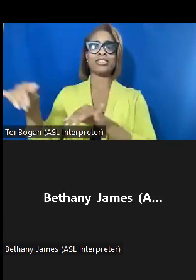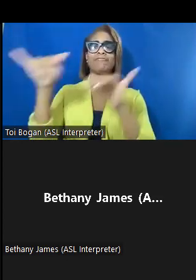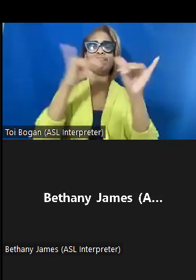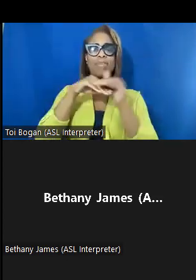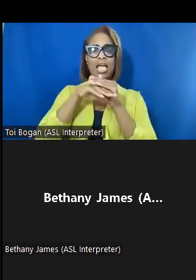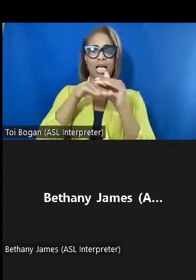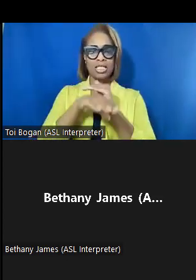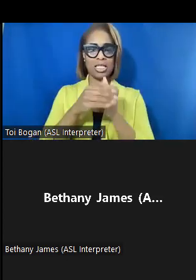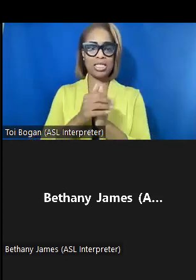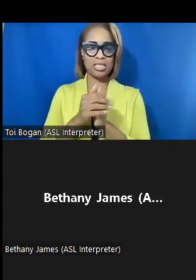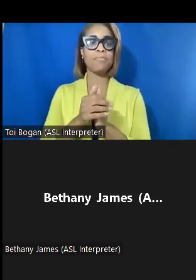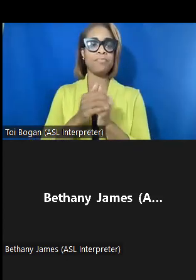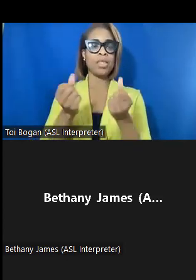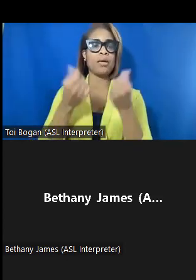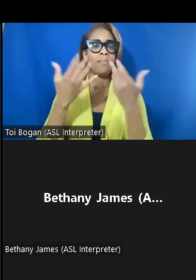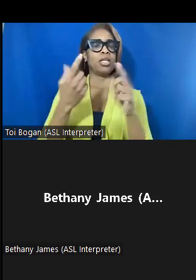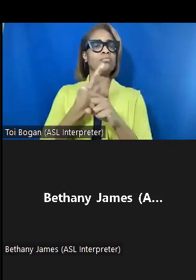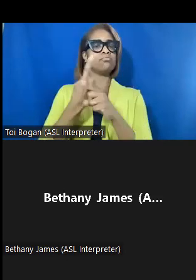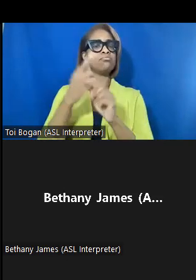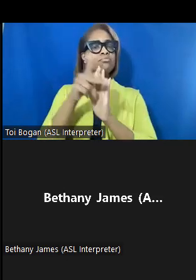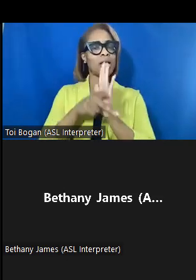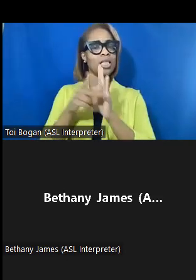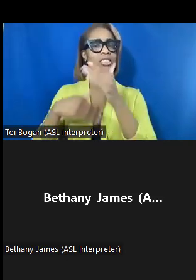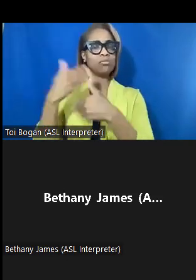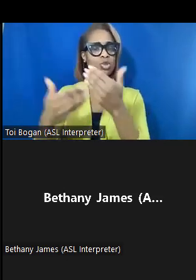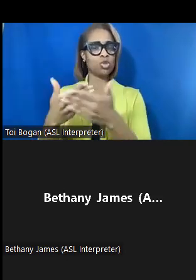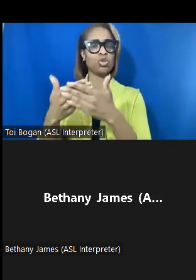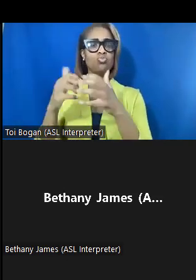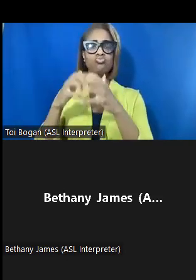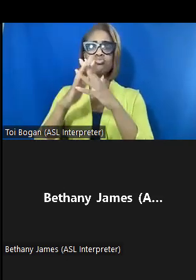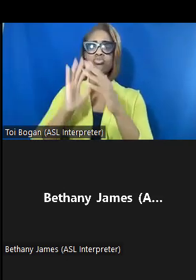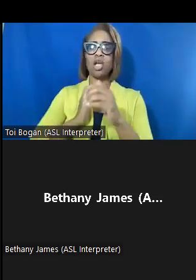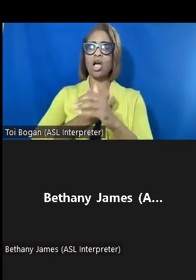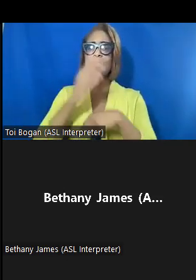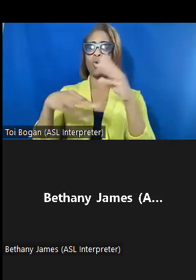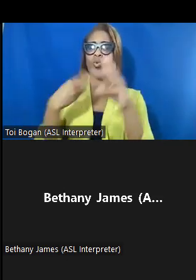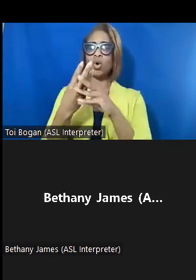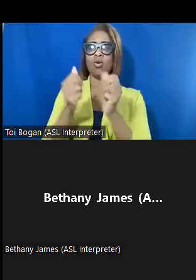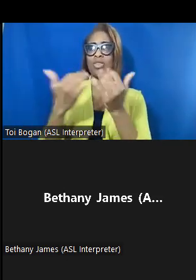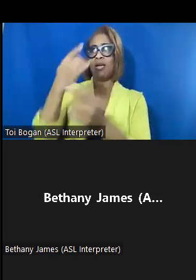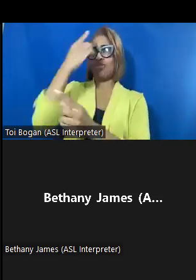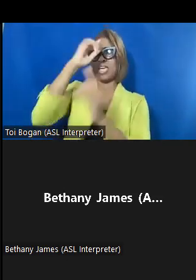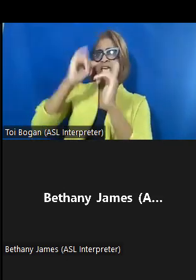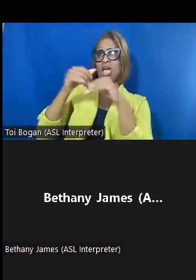Many routine policies and procedures have been implemented in our world without regard to how they affect persons with disabilities.